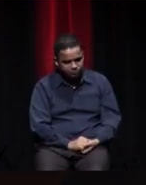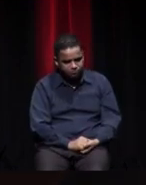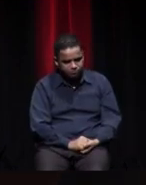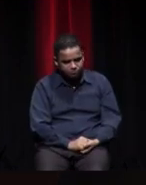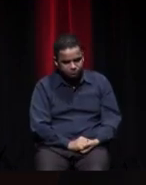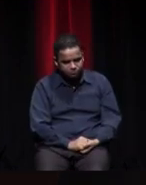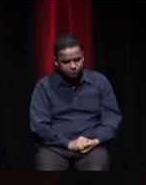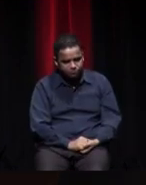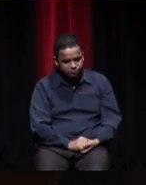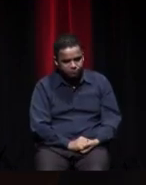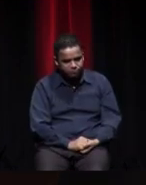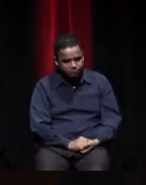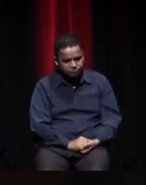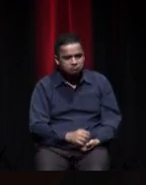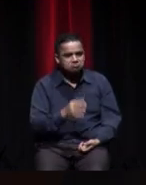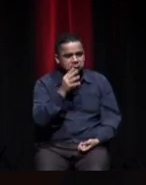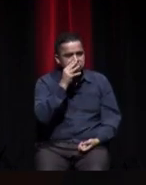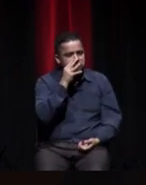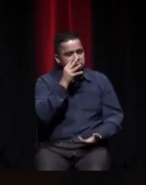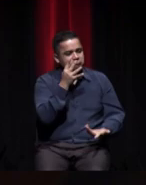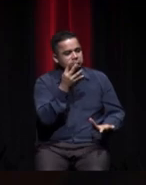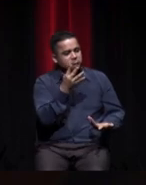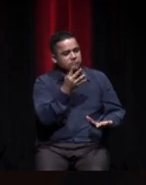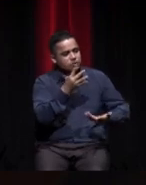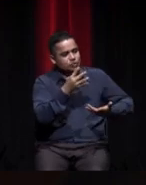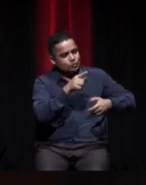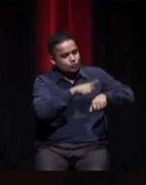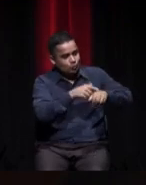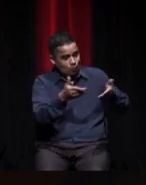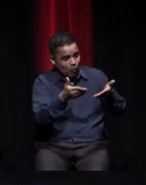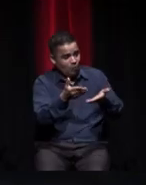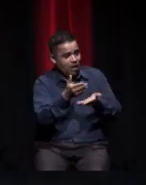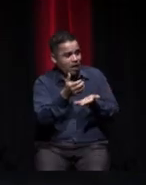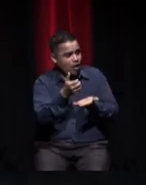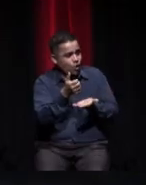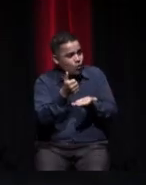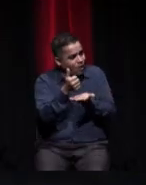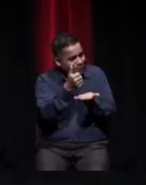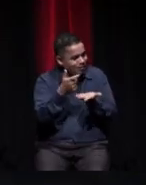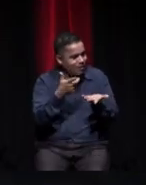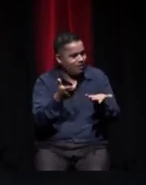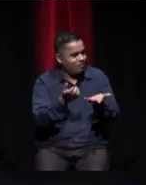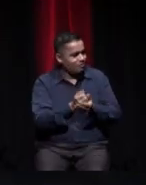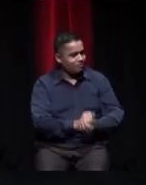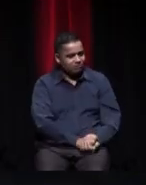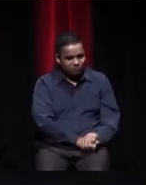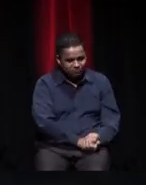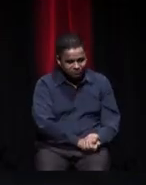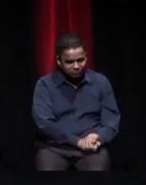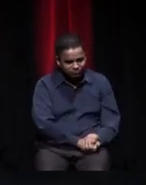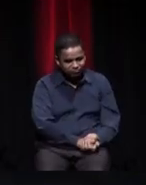the glimpse of an era in which the capital ceases fabricating material things -